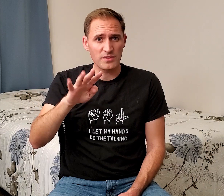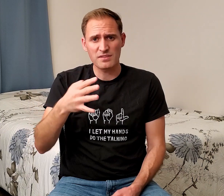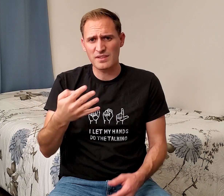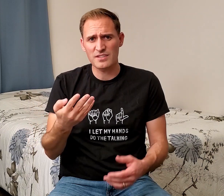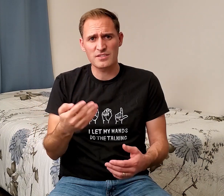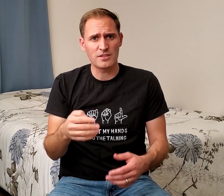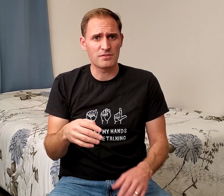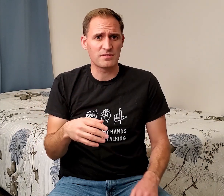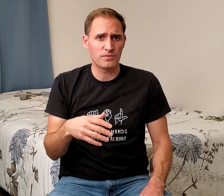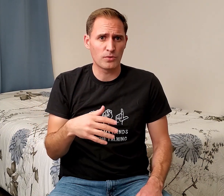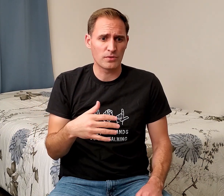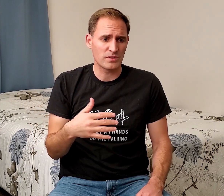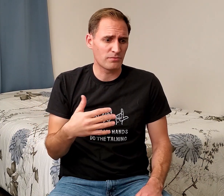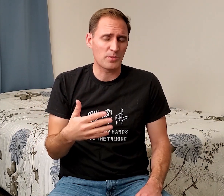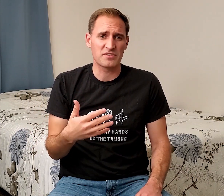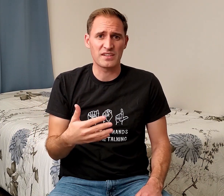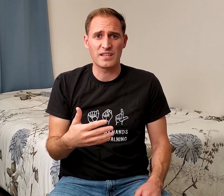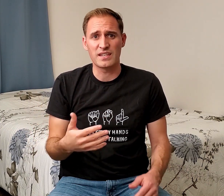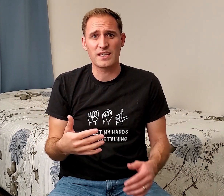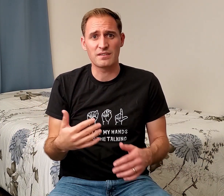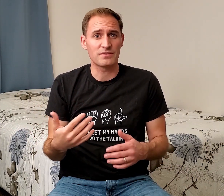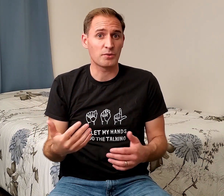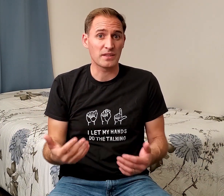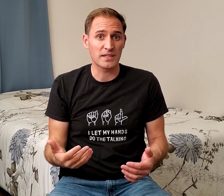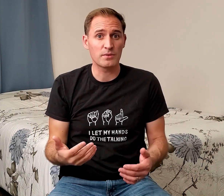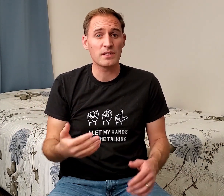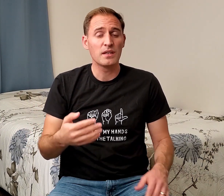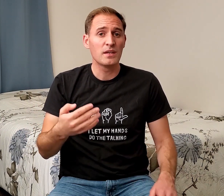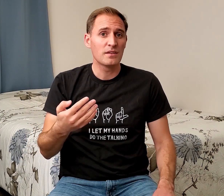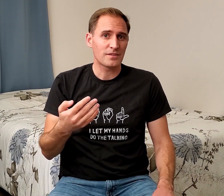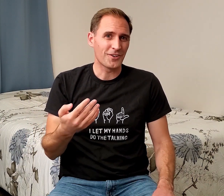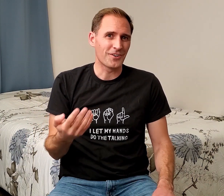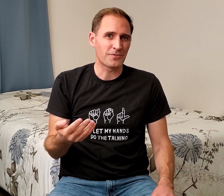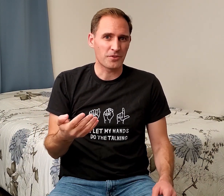this is actually used for to represent any kind of flowing liquid, so of course